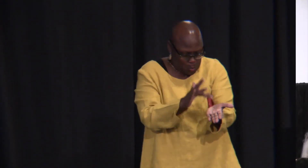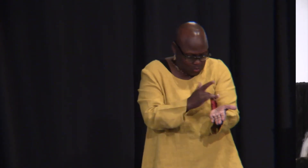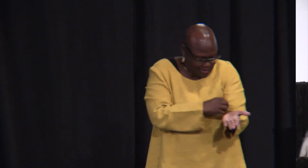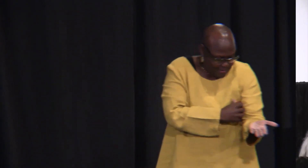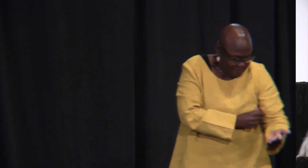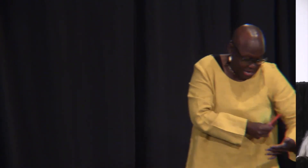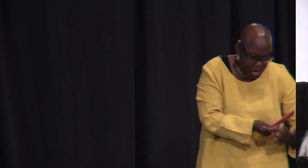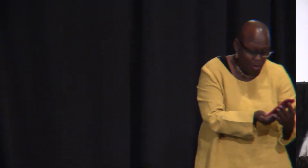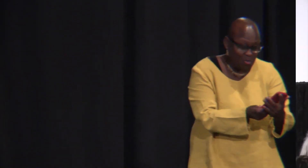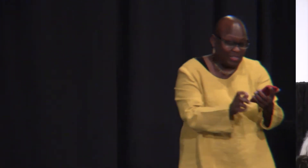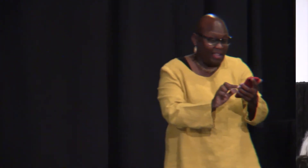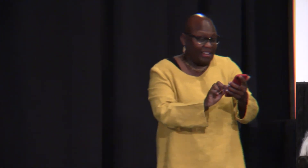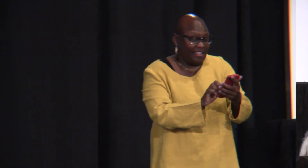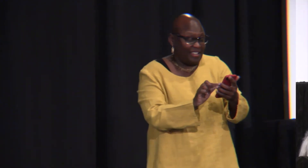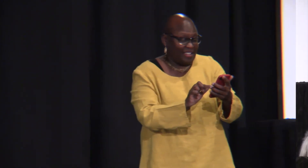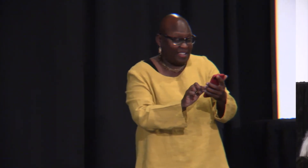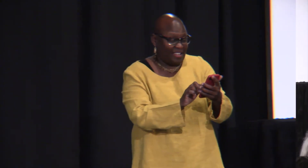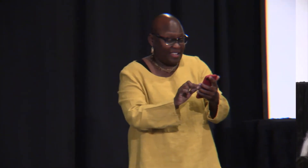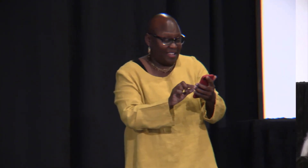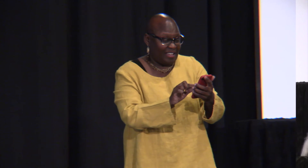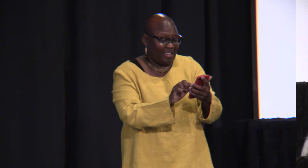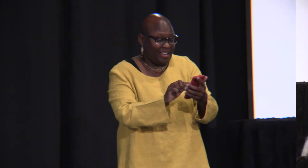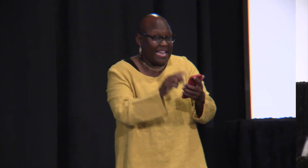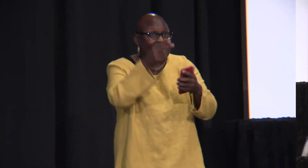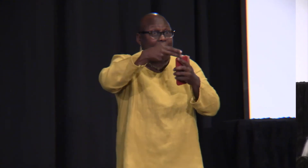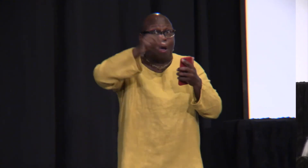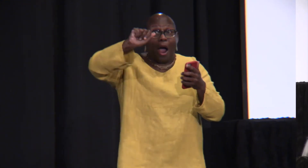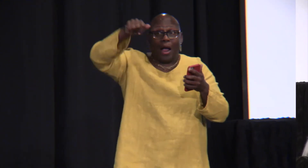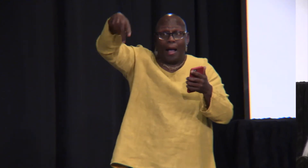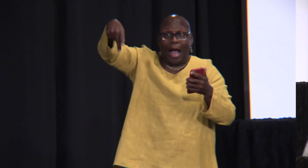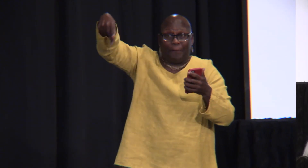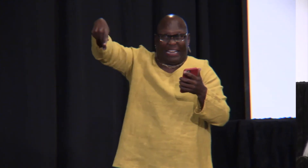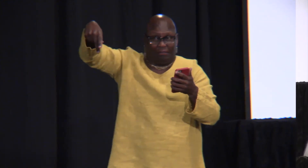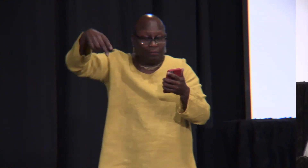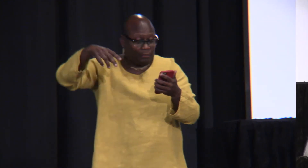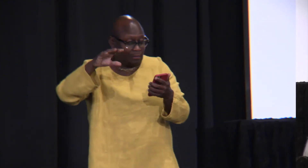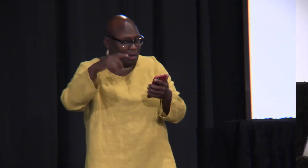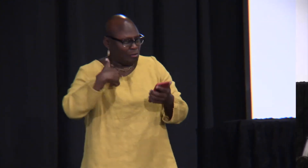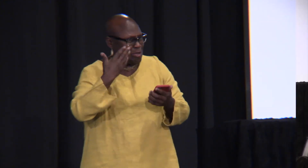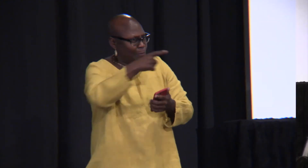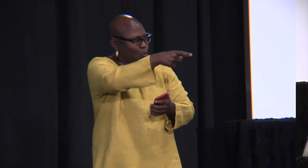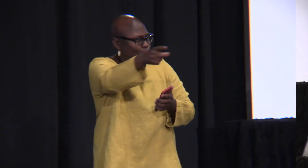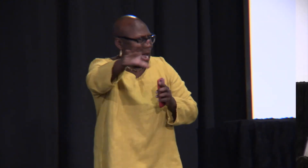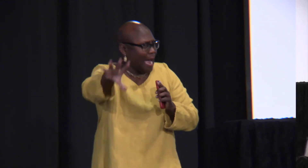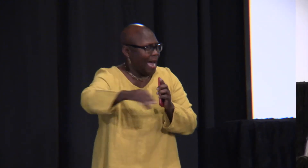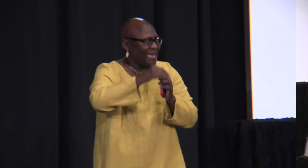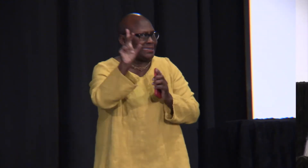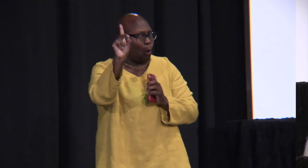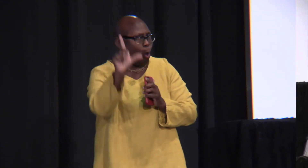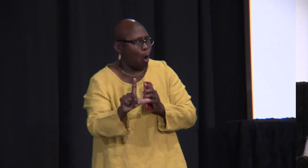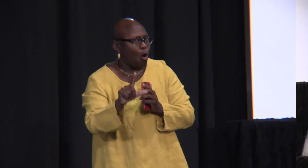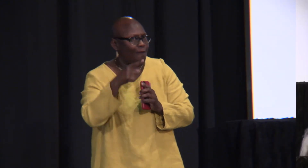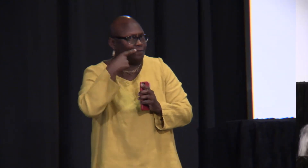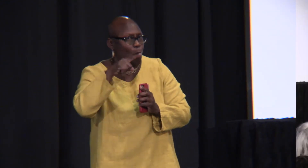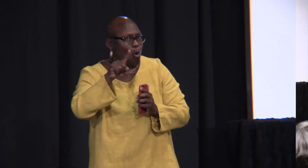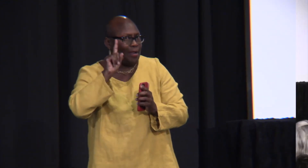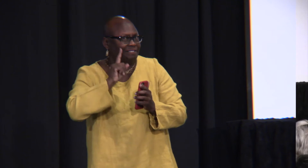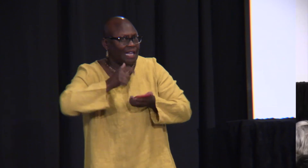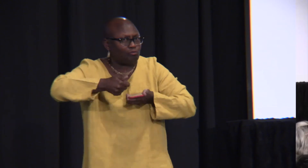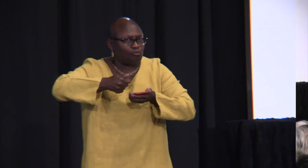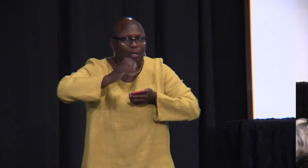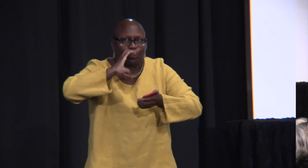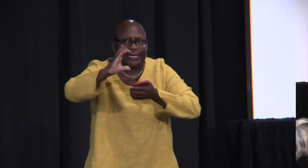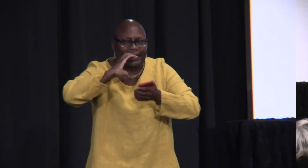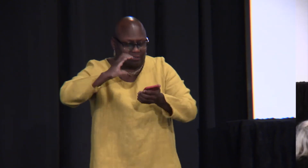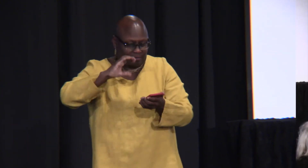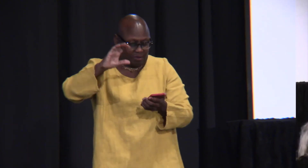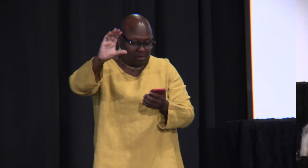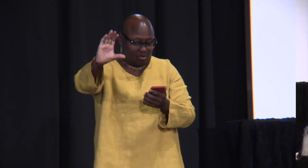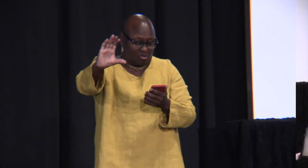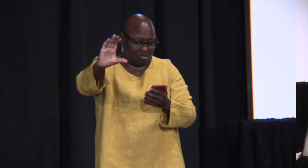Students feel engaged and involved with the whole authentic written discourse.